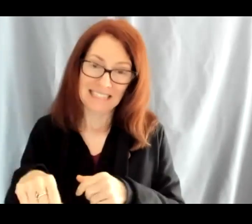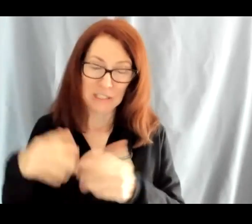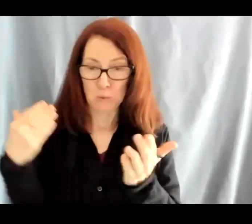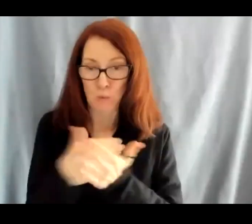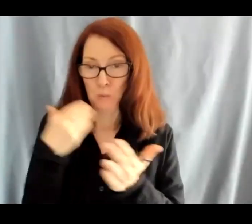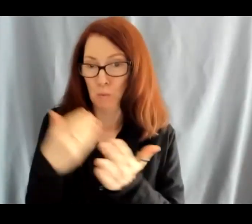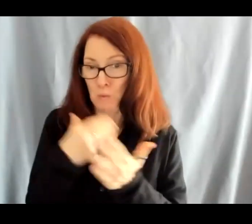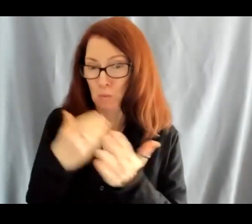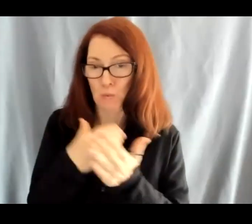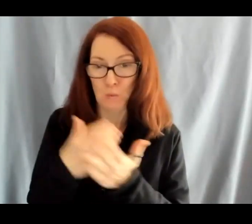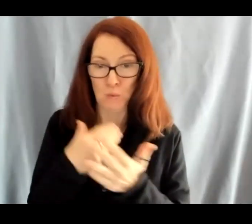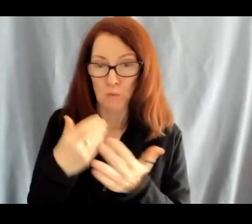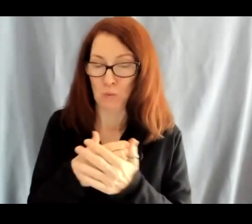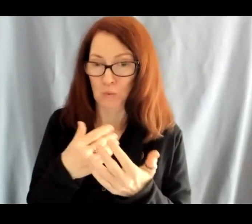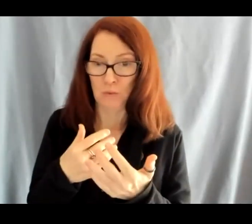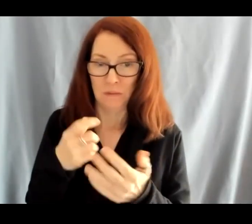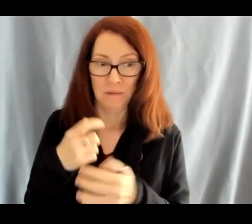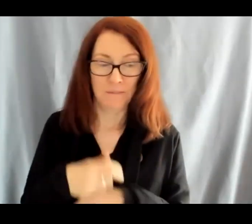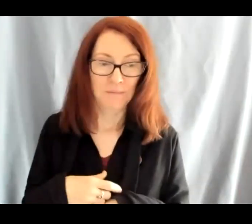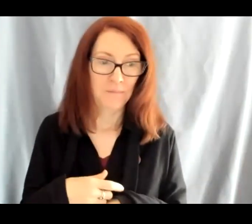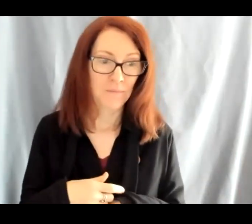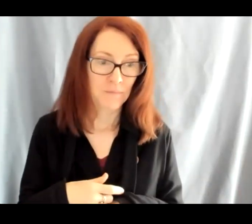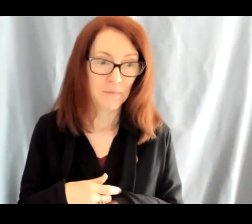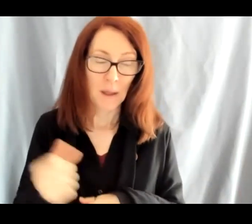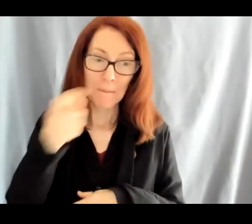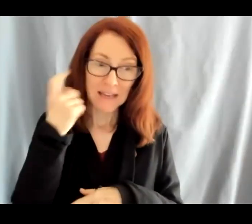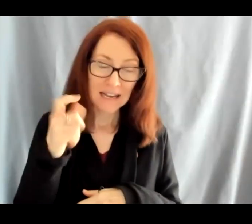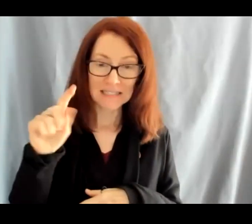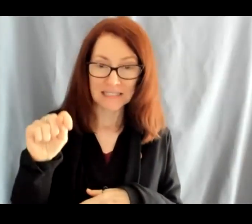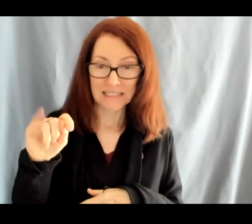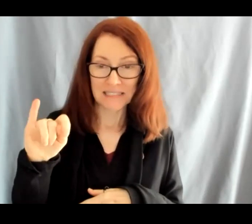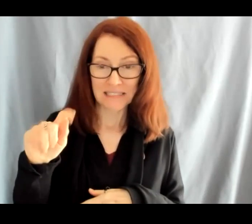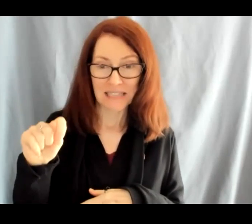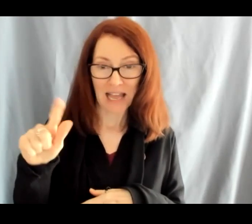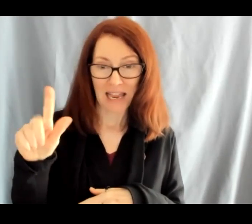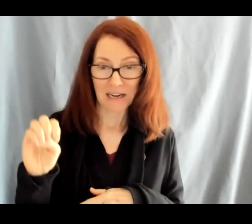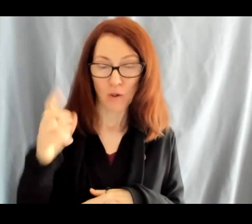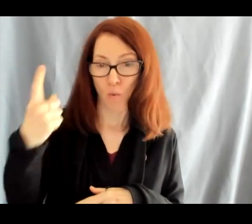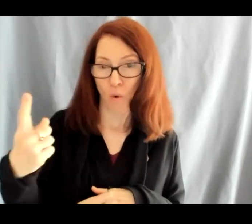because Title One is silent on service animals